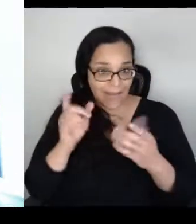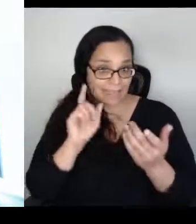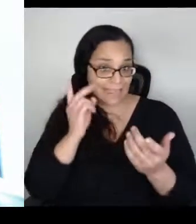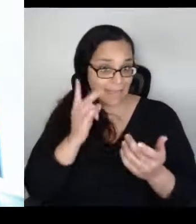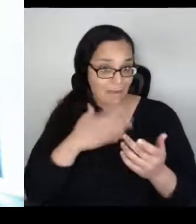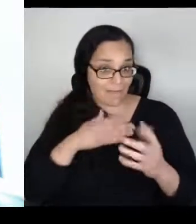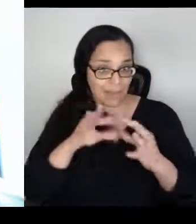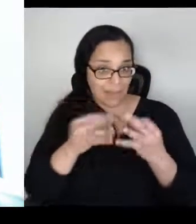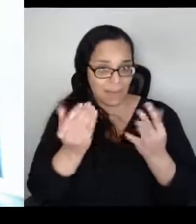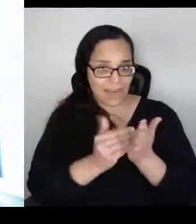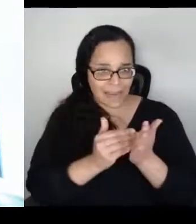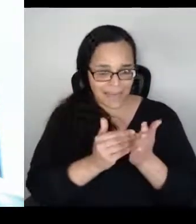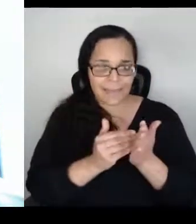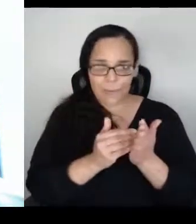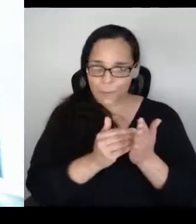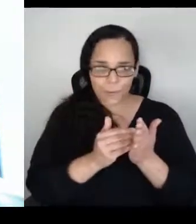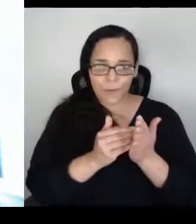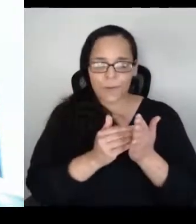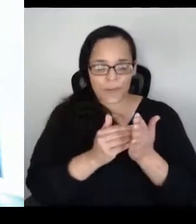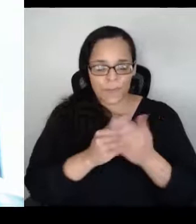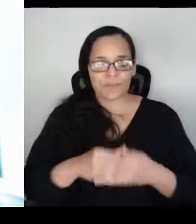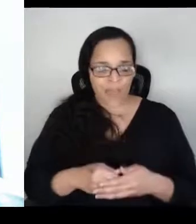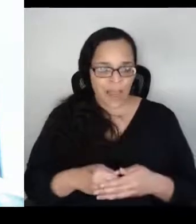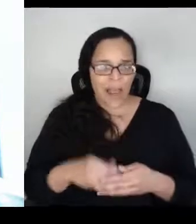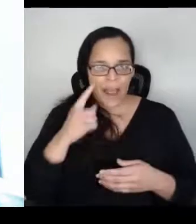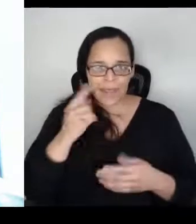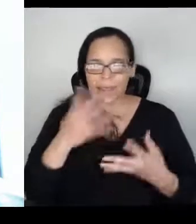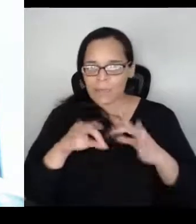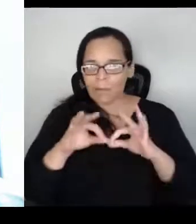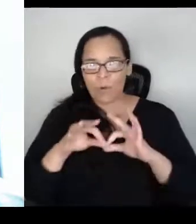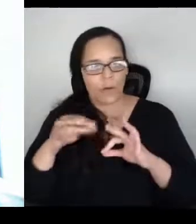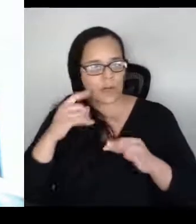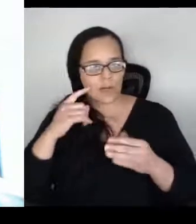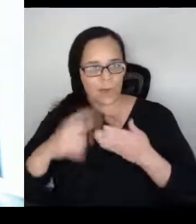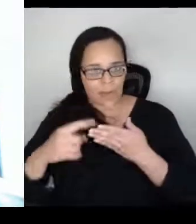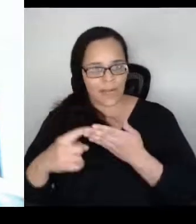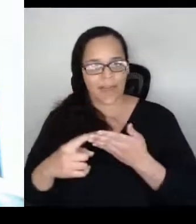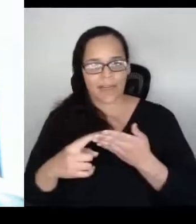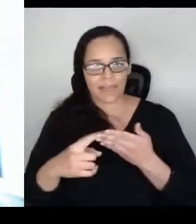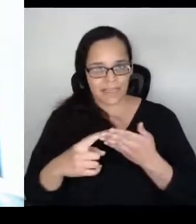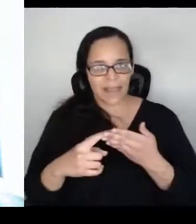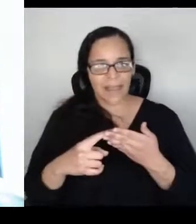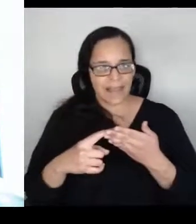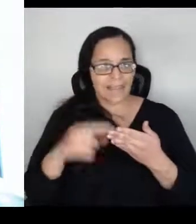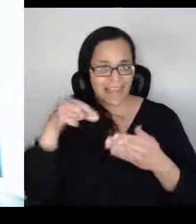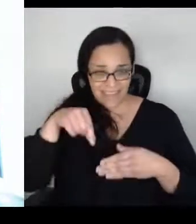as a building up from things in history that have connected dehumanization